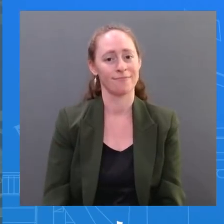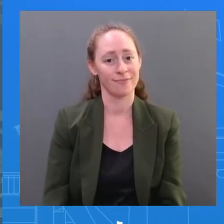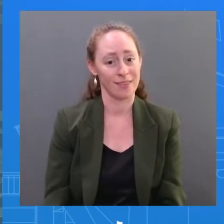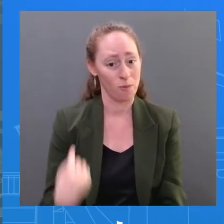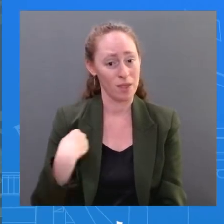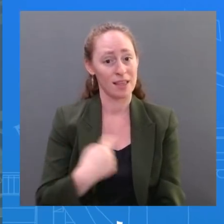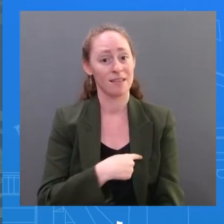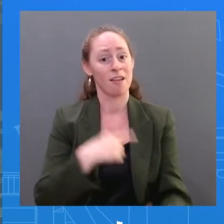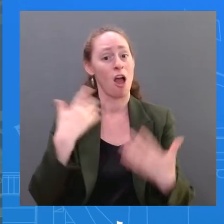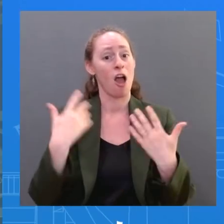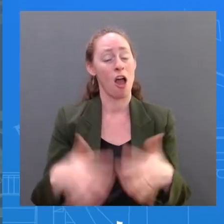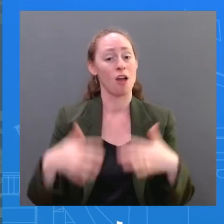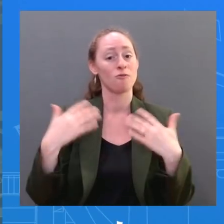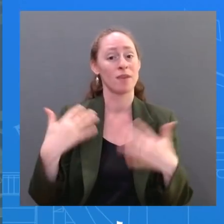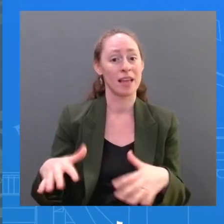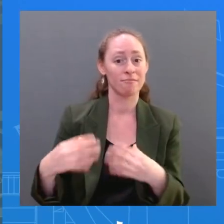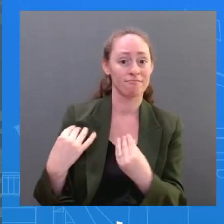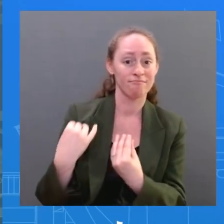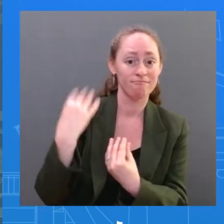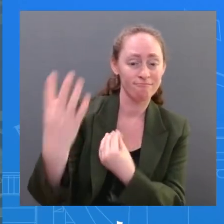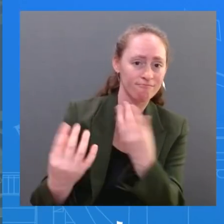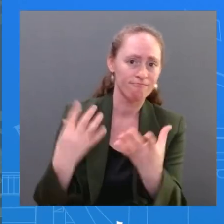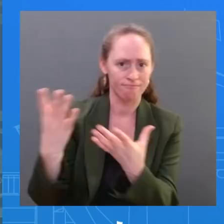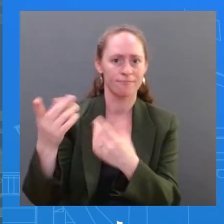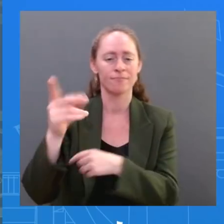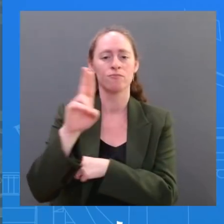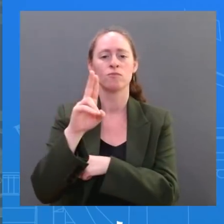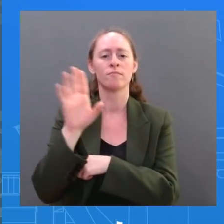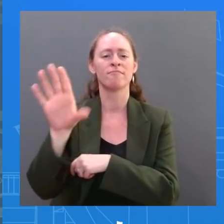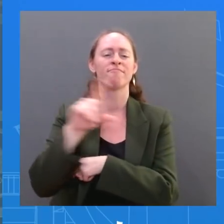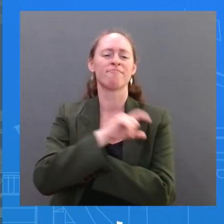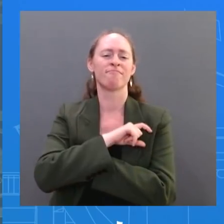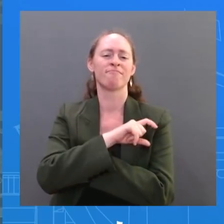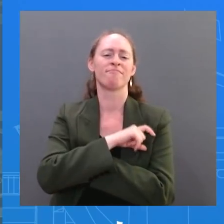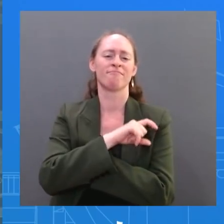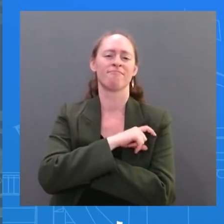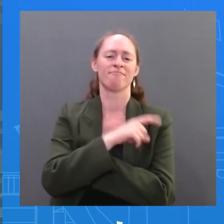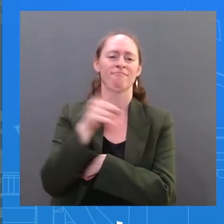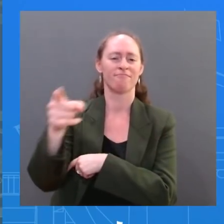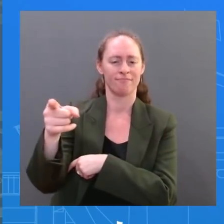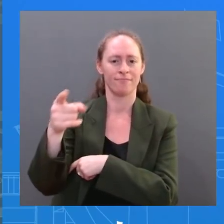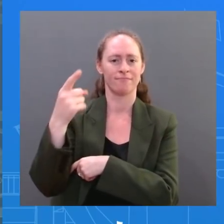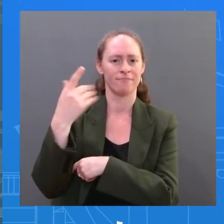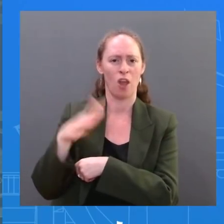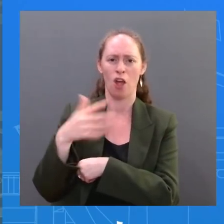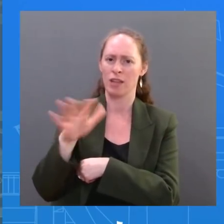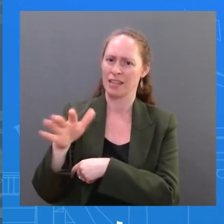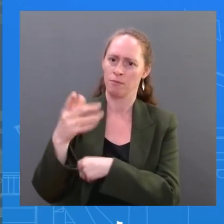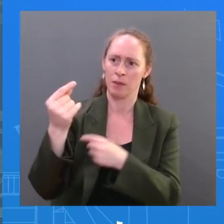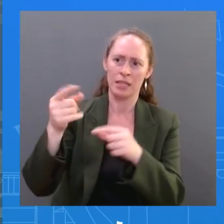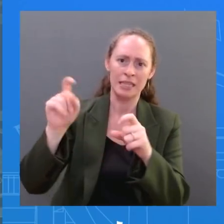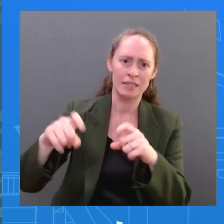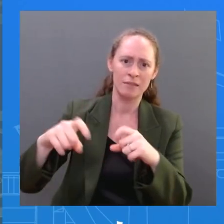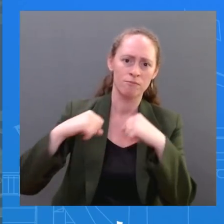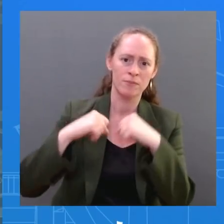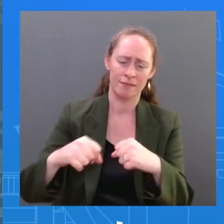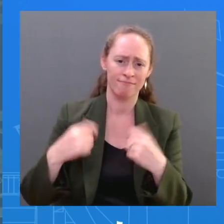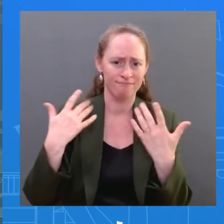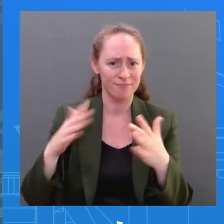through the DOJ, to make sure that these judges are protected. So we have shown how we want to make sure